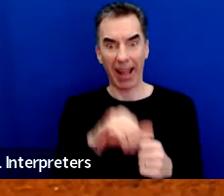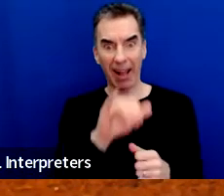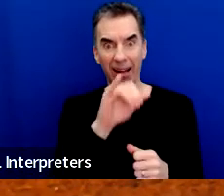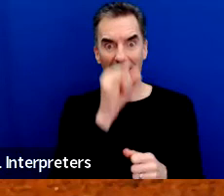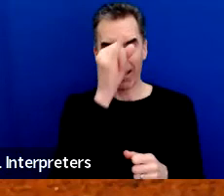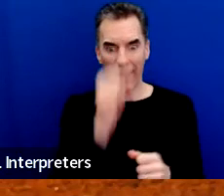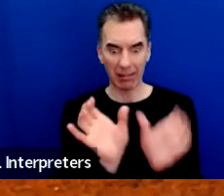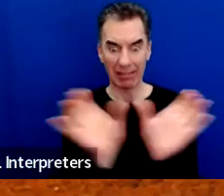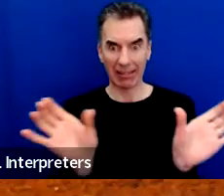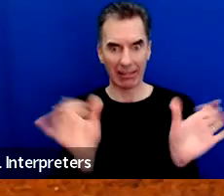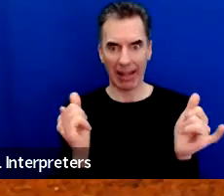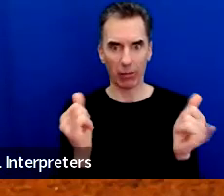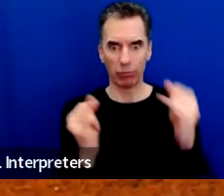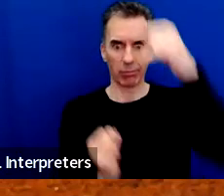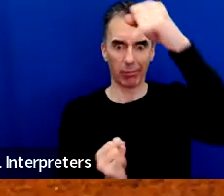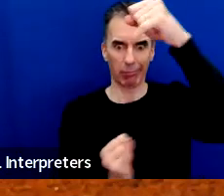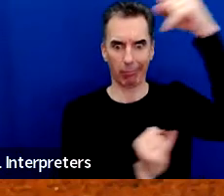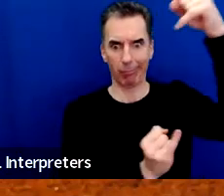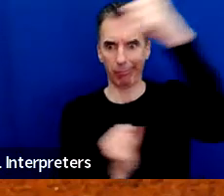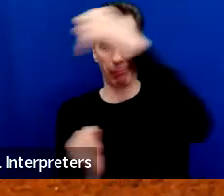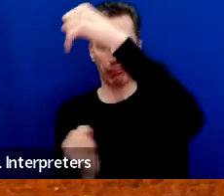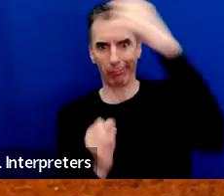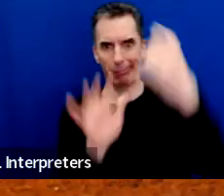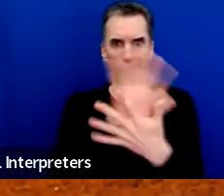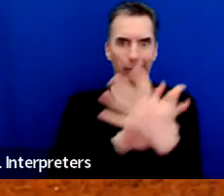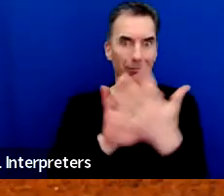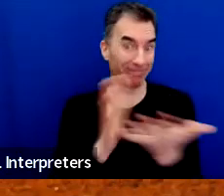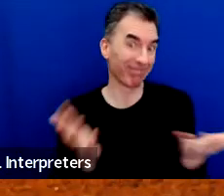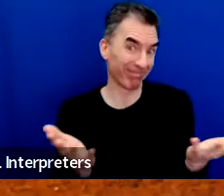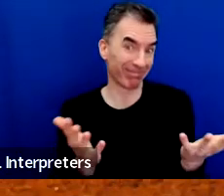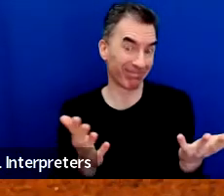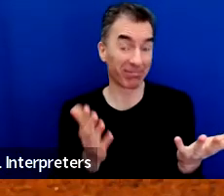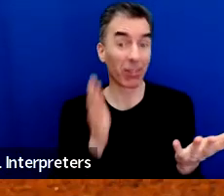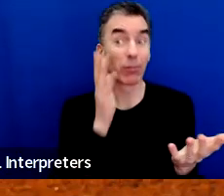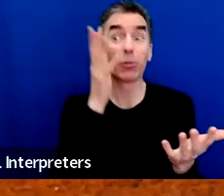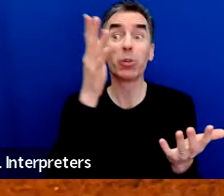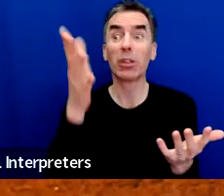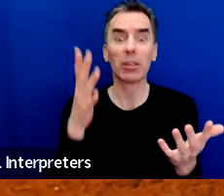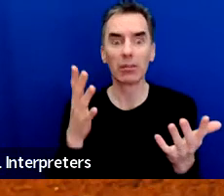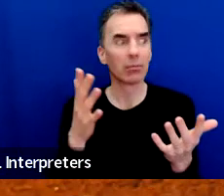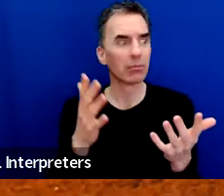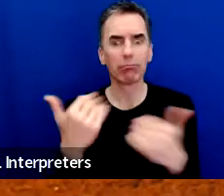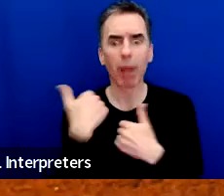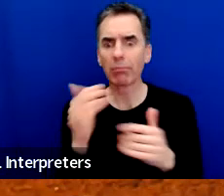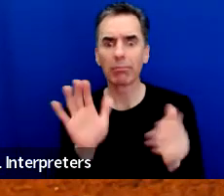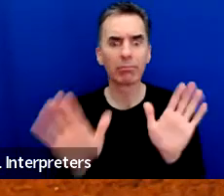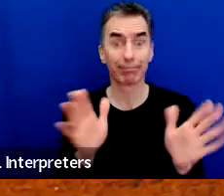And I to be completely honest, I'm not really sure what the future looks like when it comes to a lot of these solutions